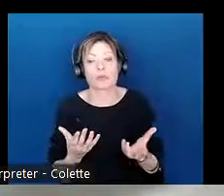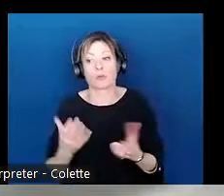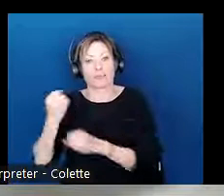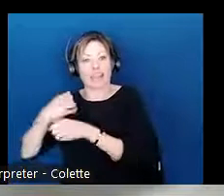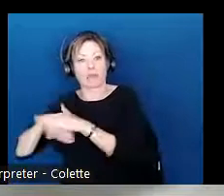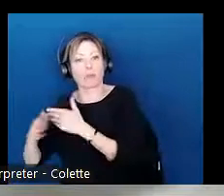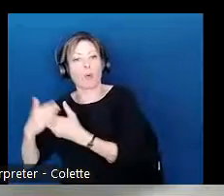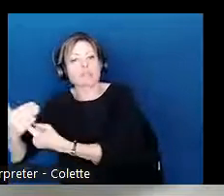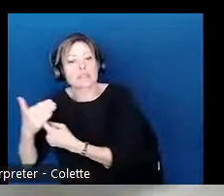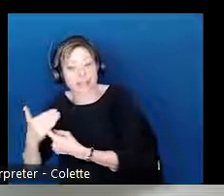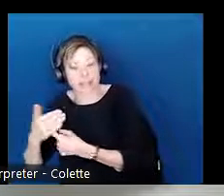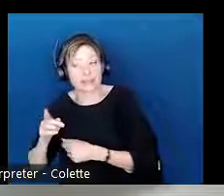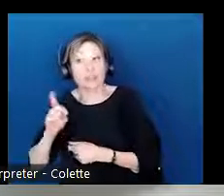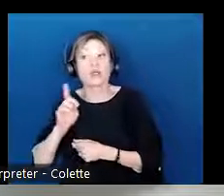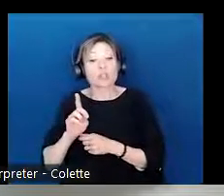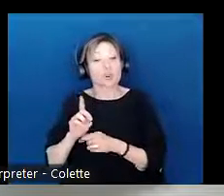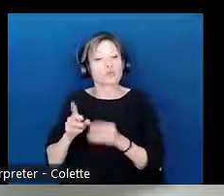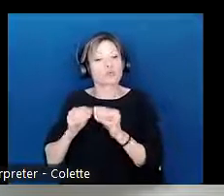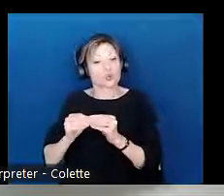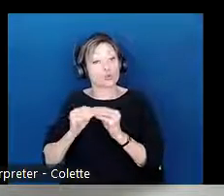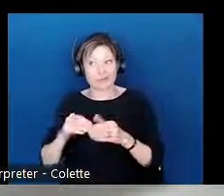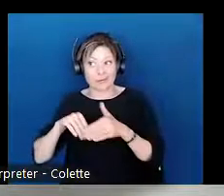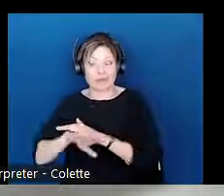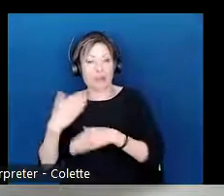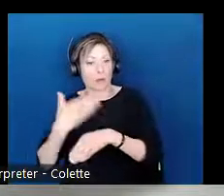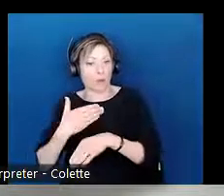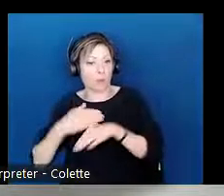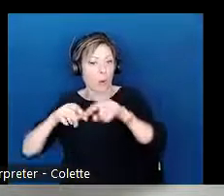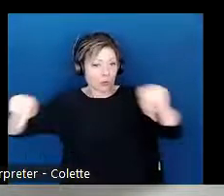as they're working on them in the workshops and planning how they're going to install